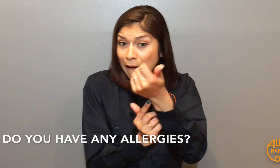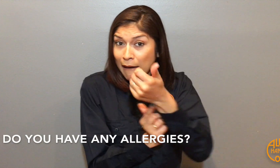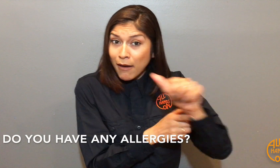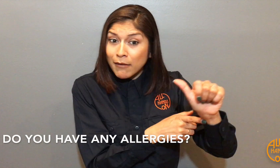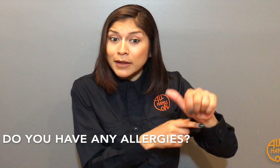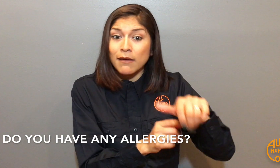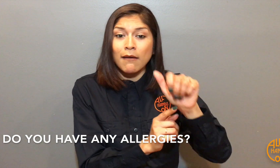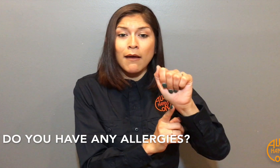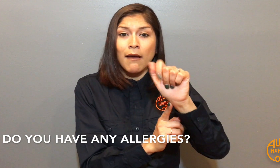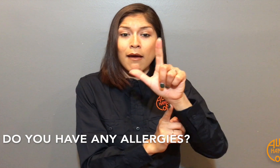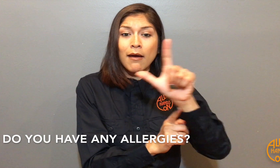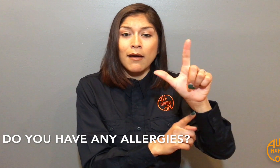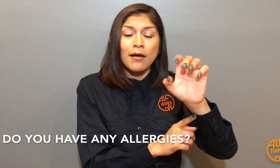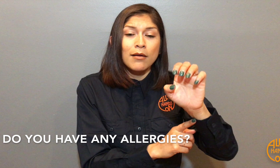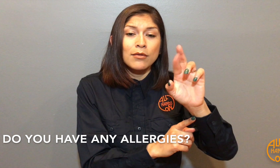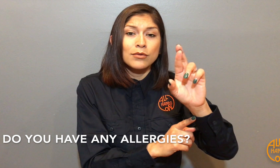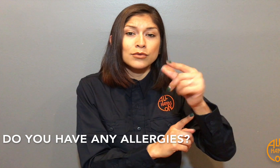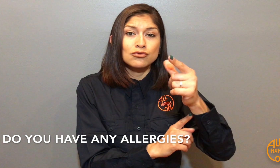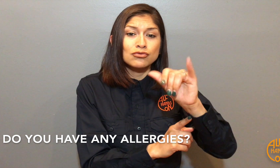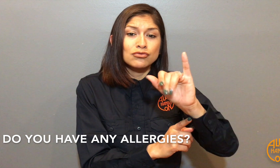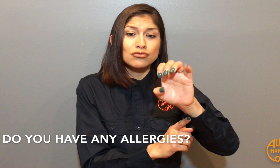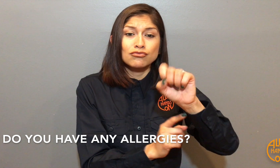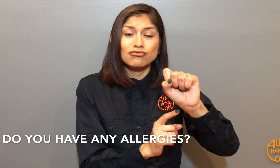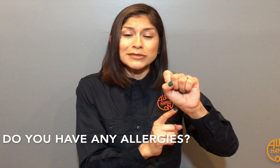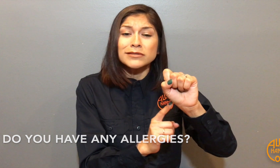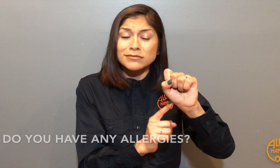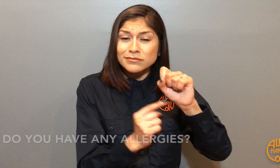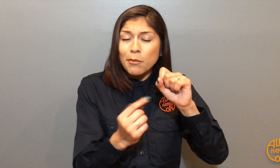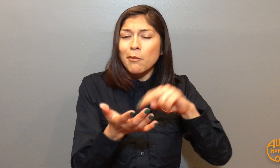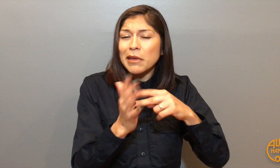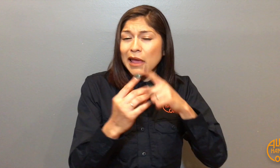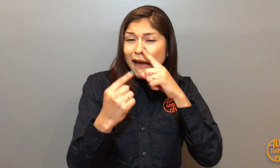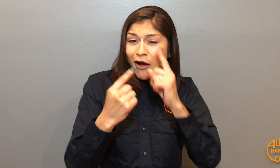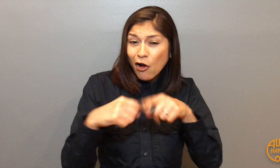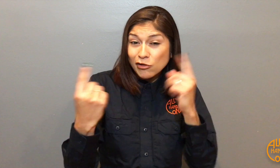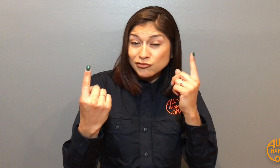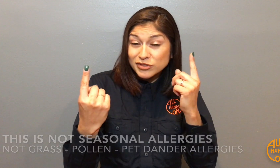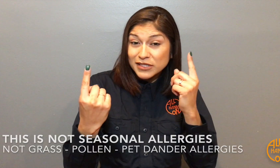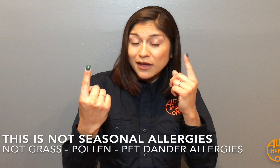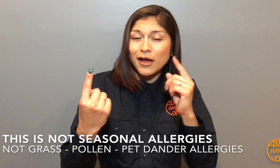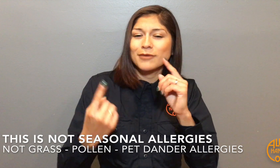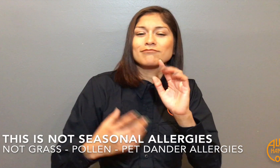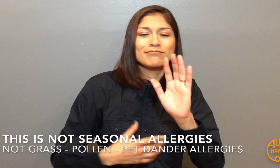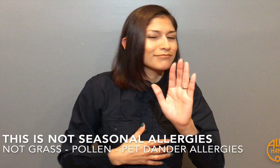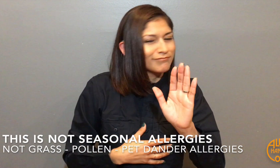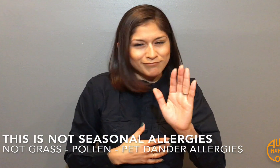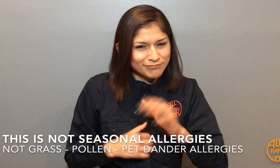ask if you have any allergies, often we think of that relating to nasal